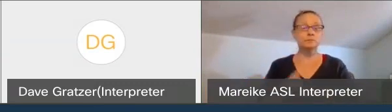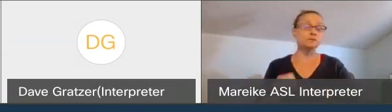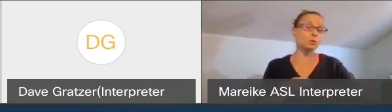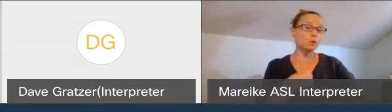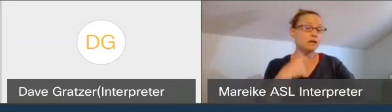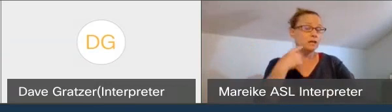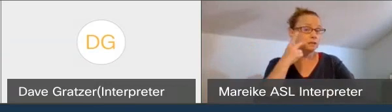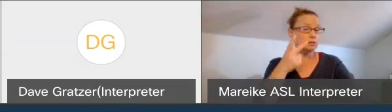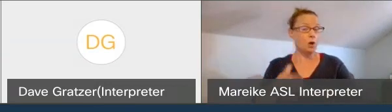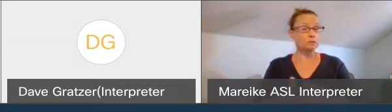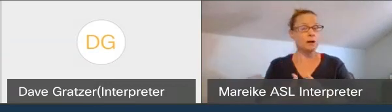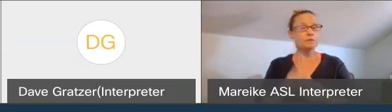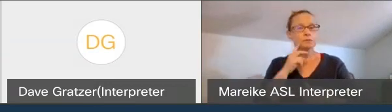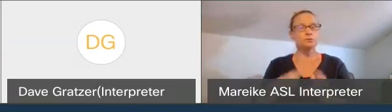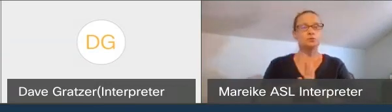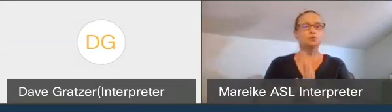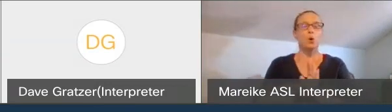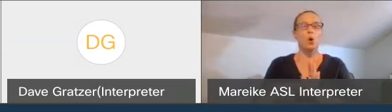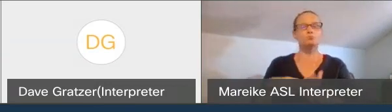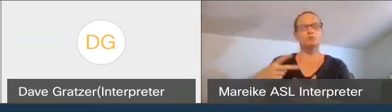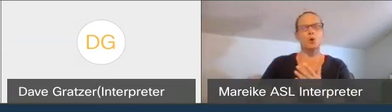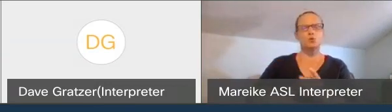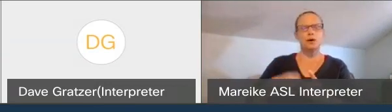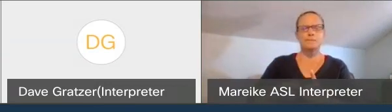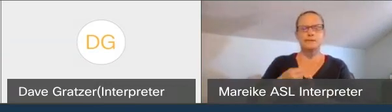what impact can our program have. And so that's how we got our data.